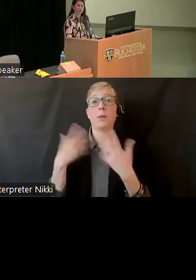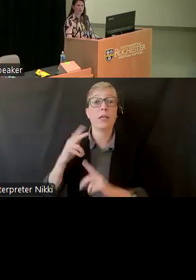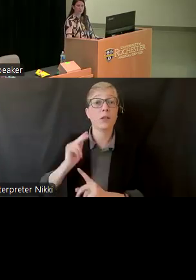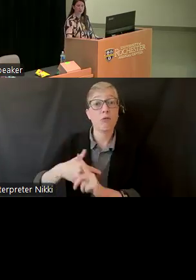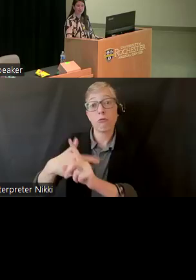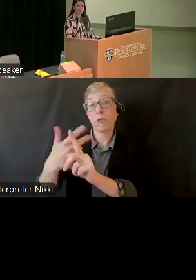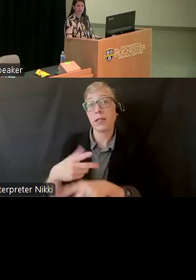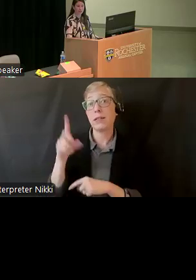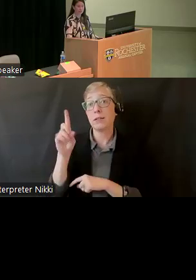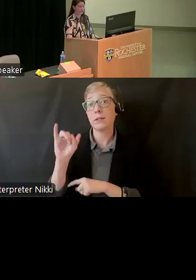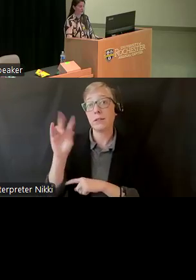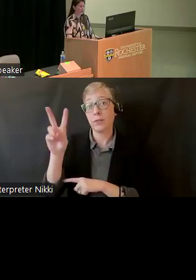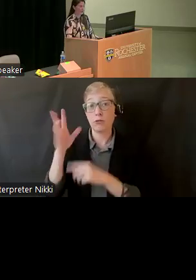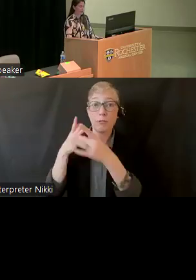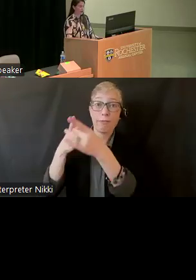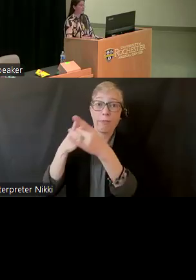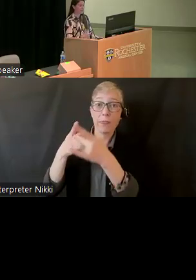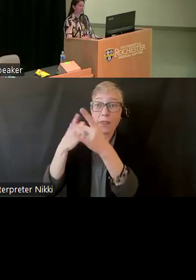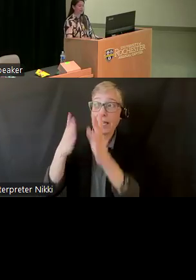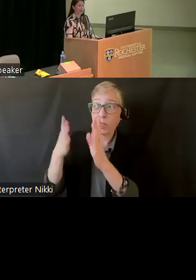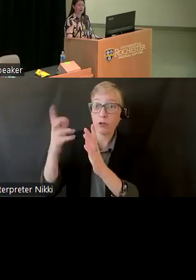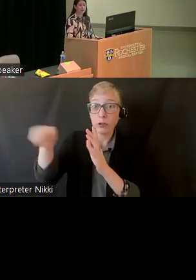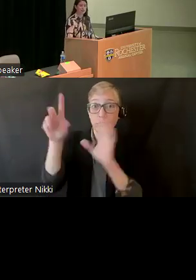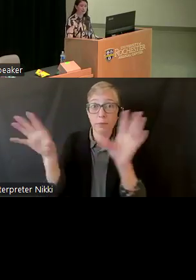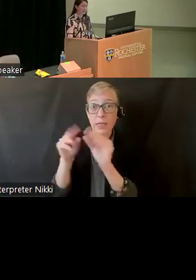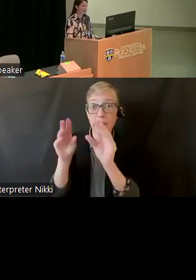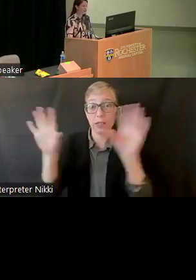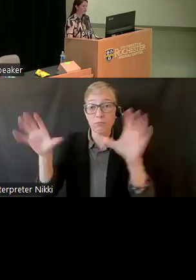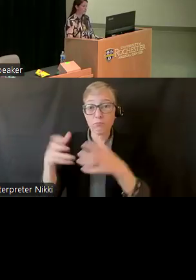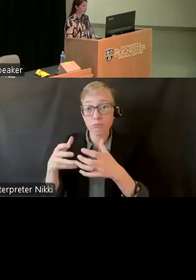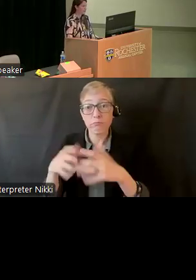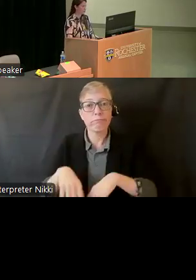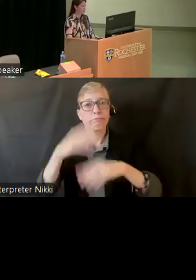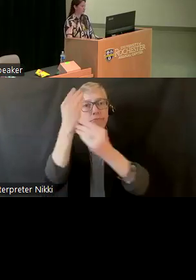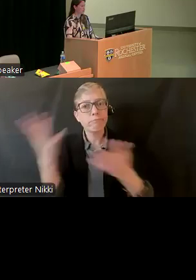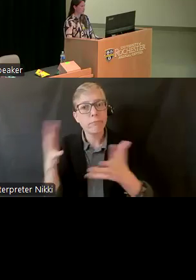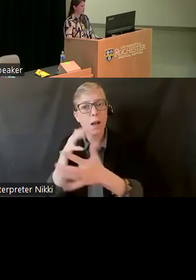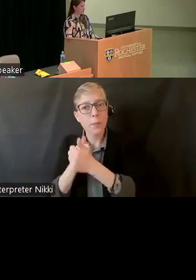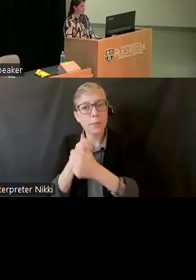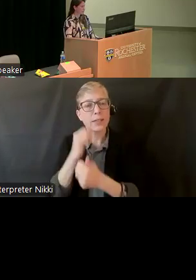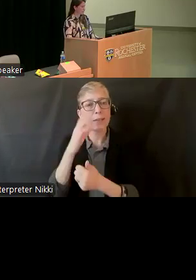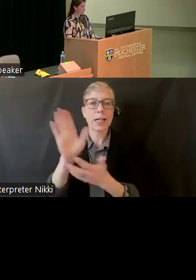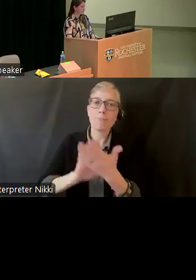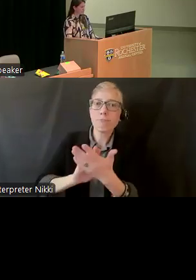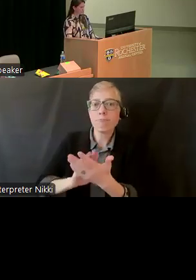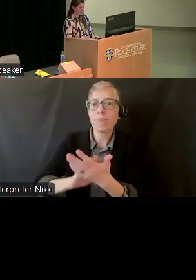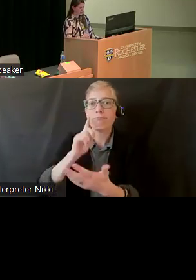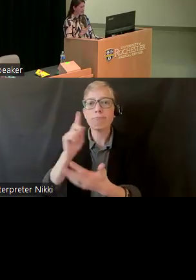you focus on uh providing updates and accolades uh to the folks in your division for example and